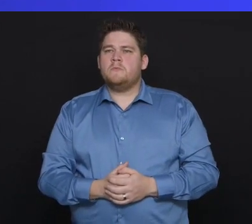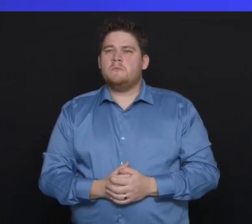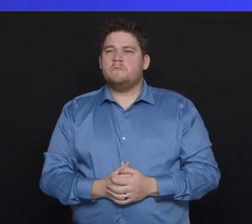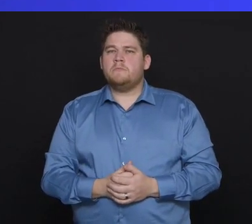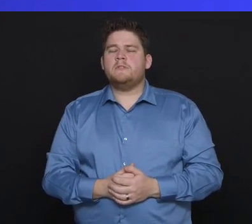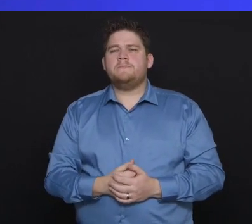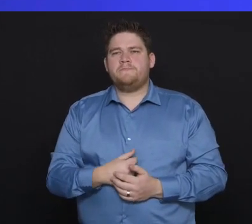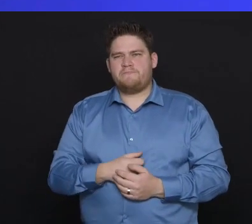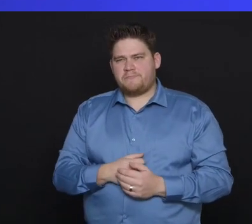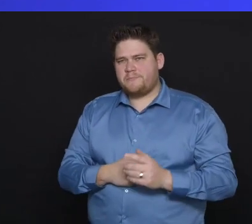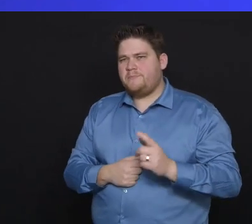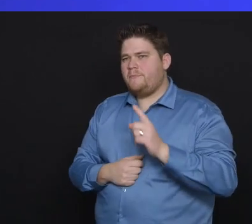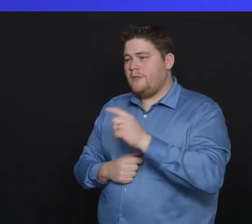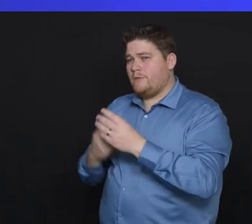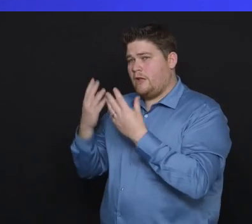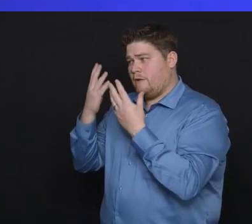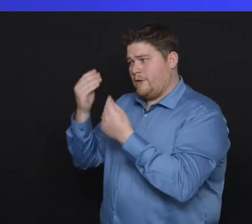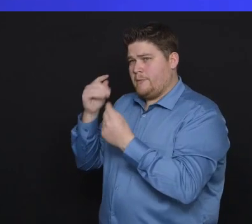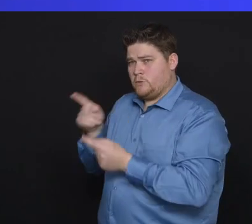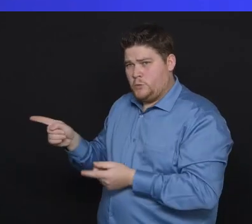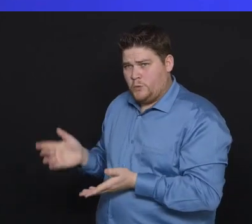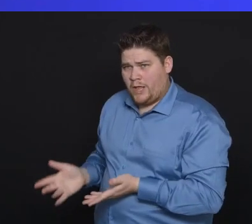are you that at the peak,